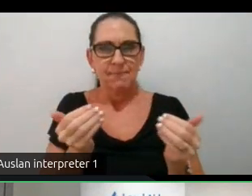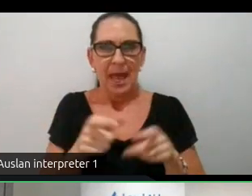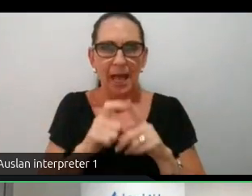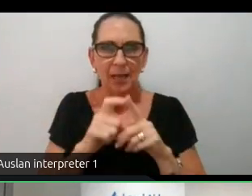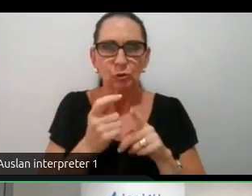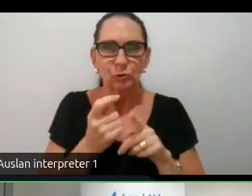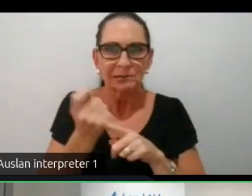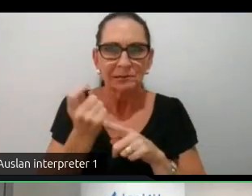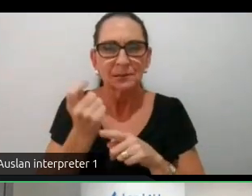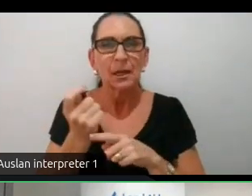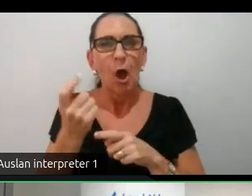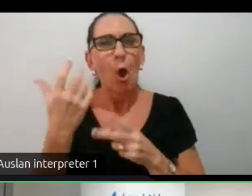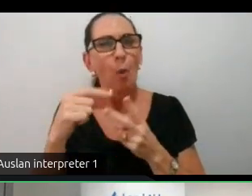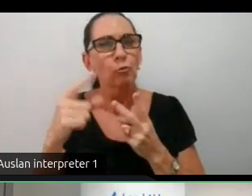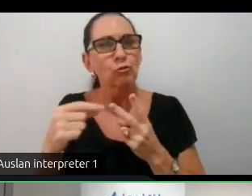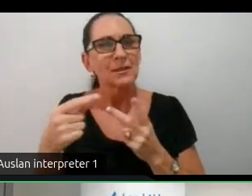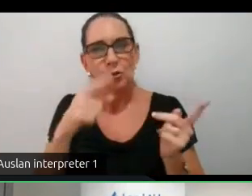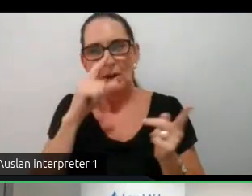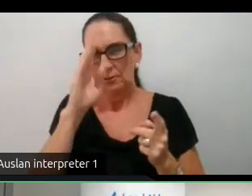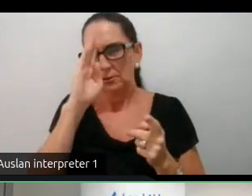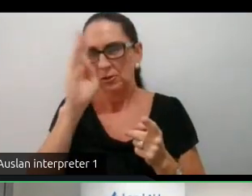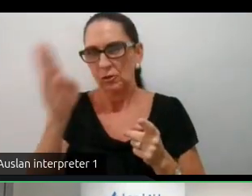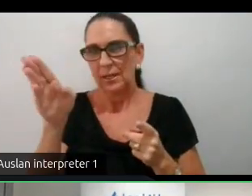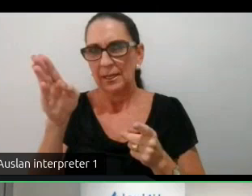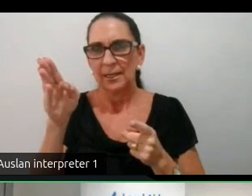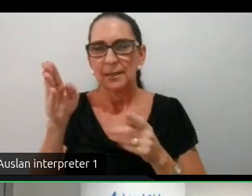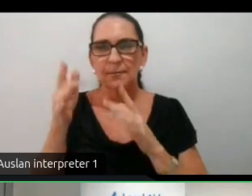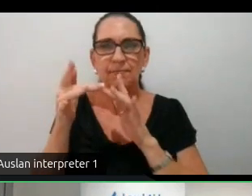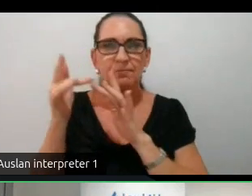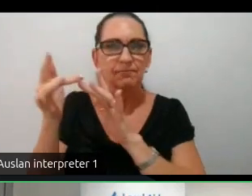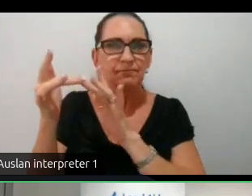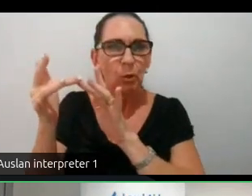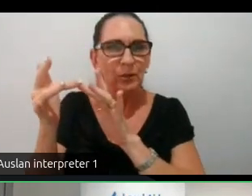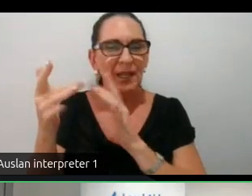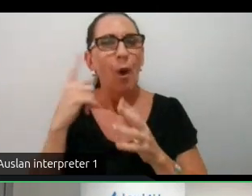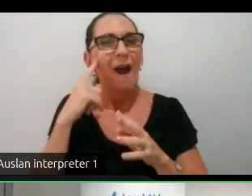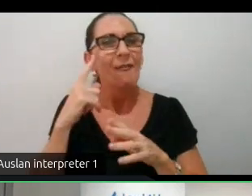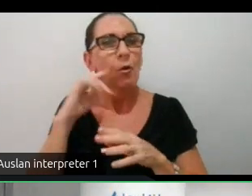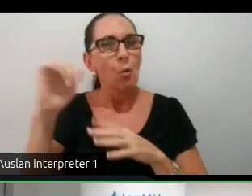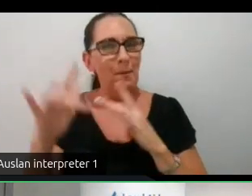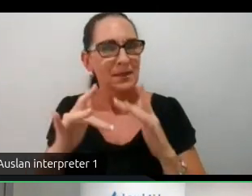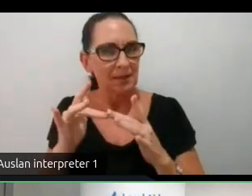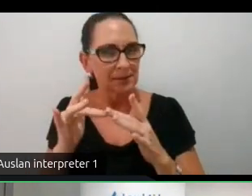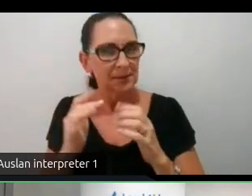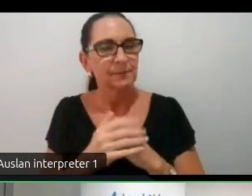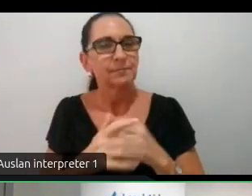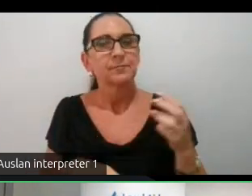council and so you can explore that directly. It will be on council's website. Utilities um again